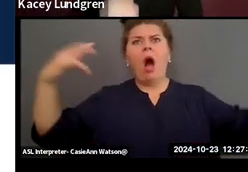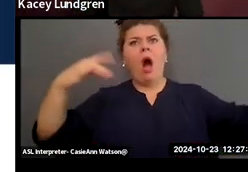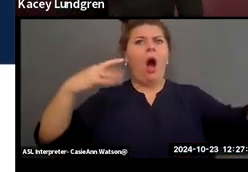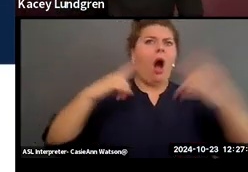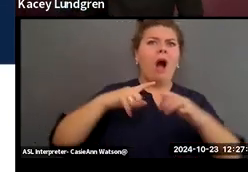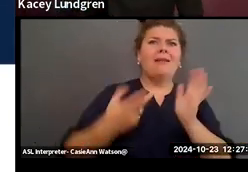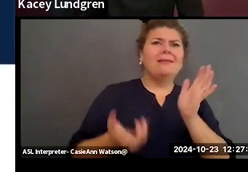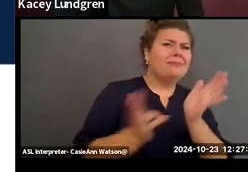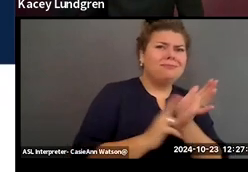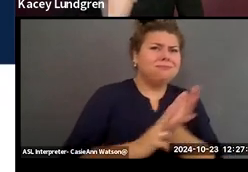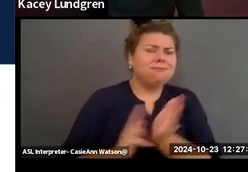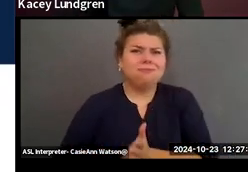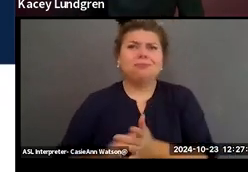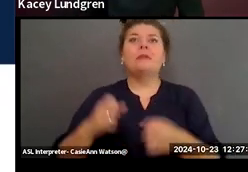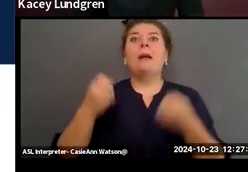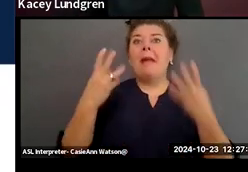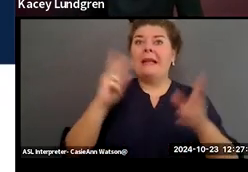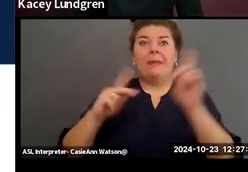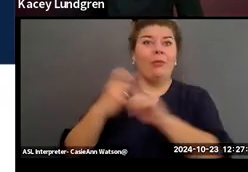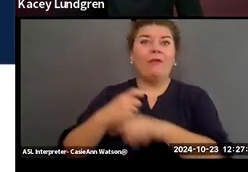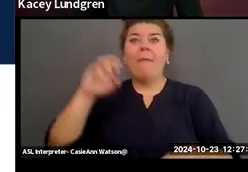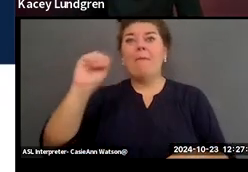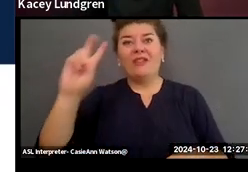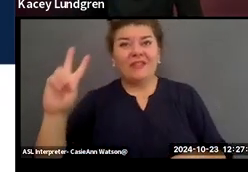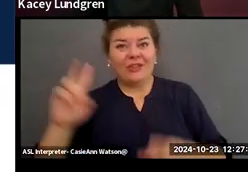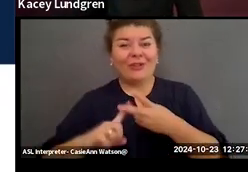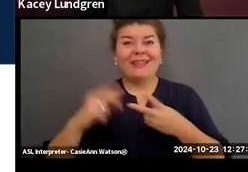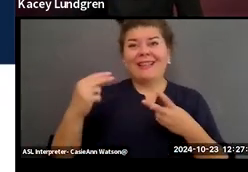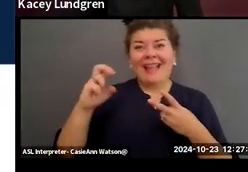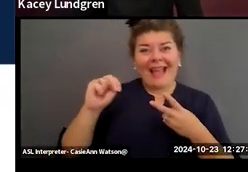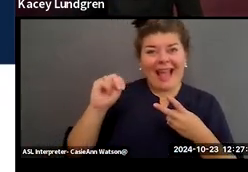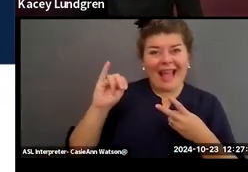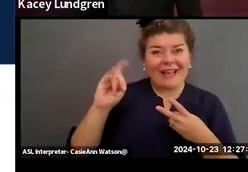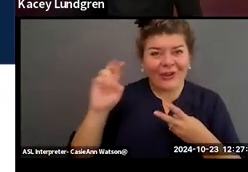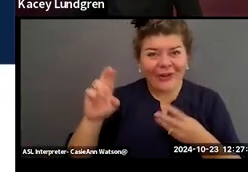Lots of children from Martha's Vineyard, children from Henniker and Sandy River Valley,